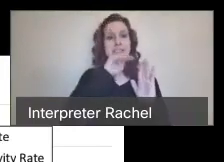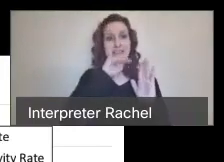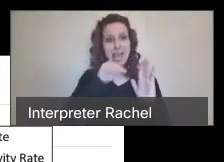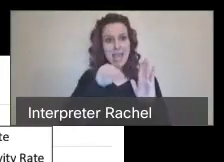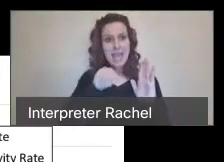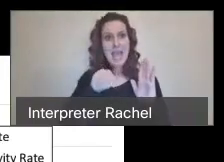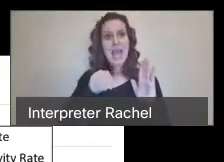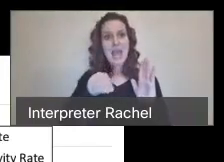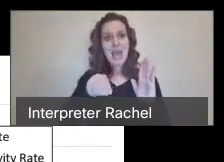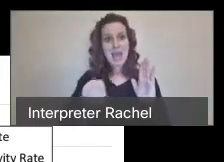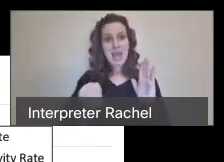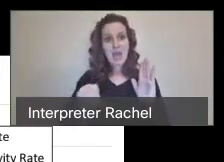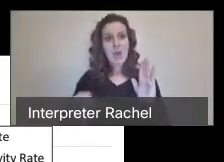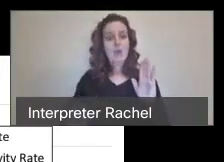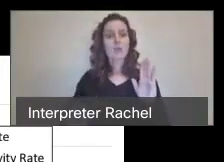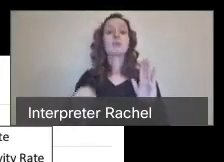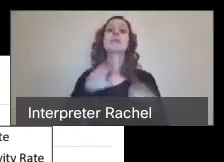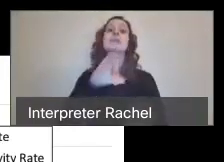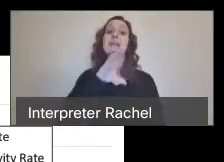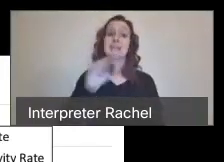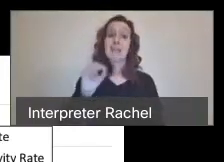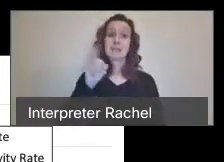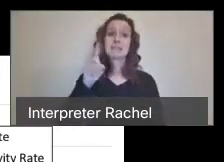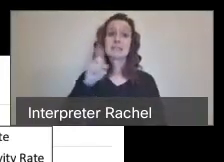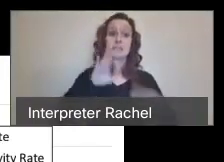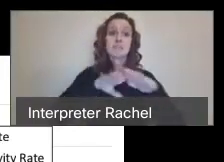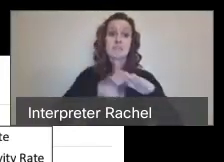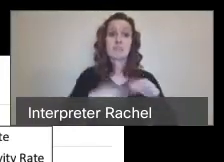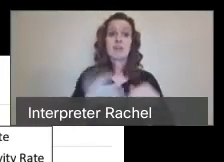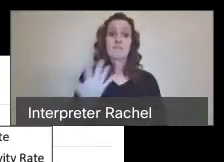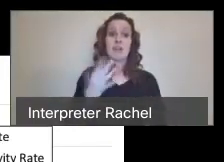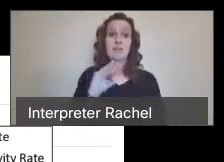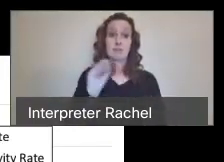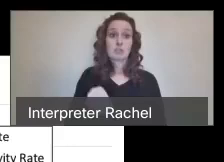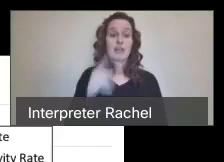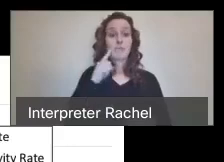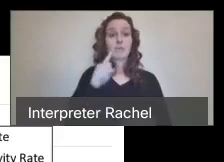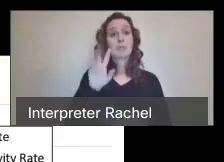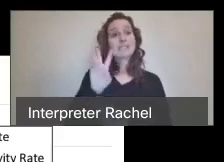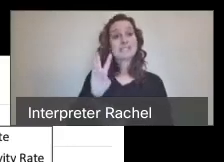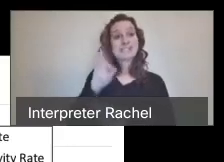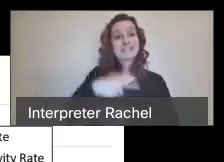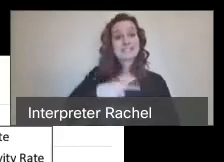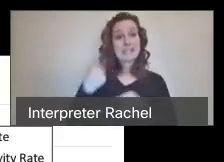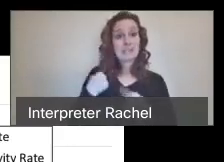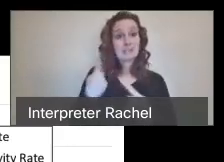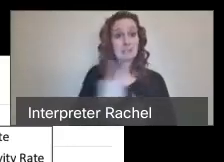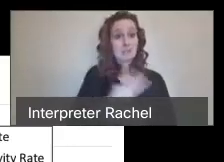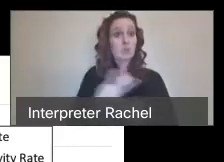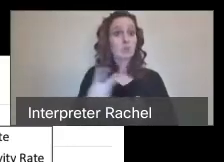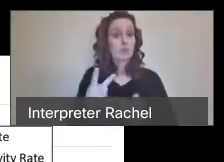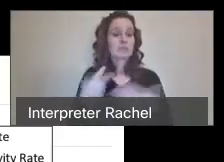The County fell below 5% on six of these days in the last two weeks, which is great progress.